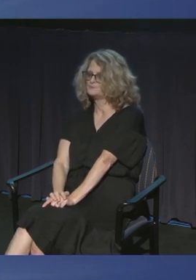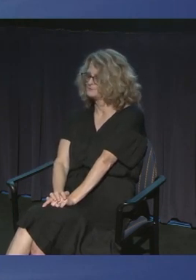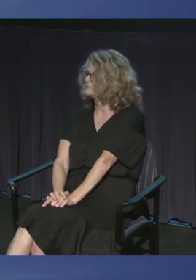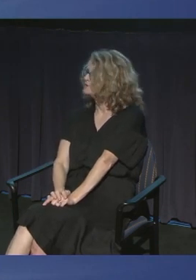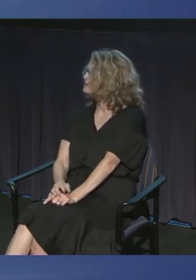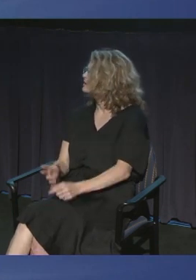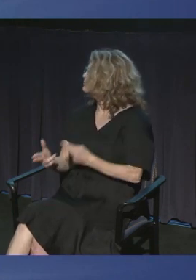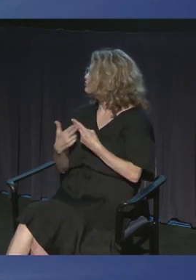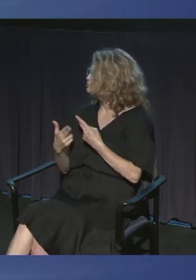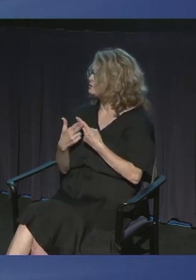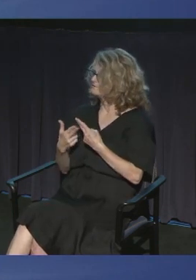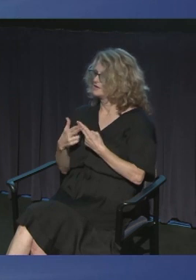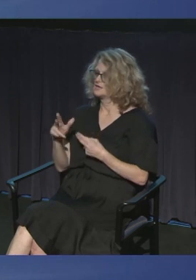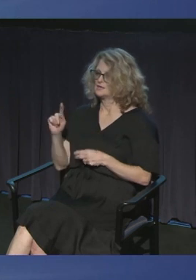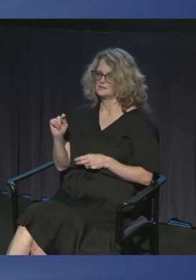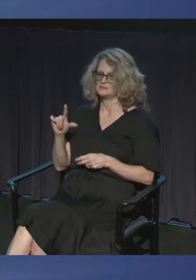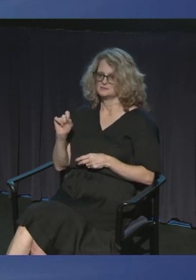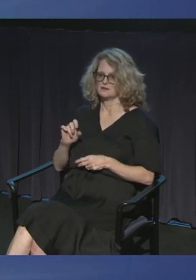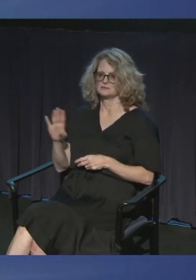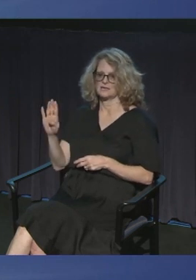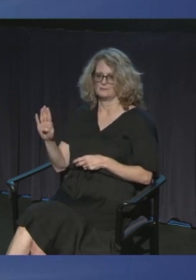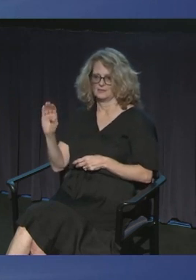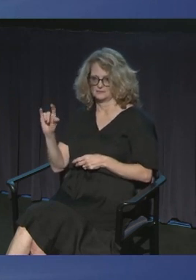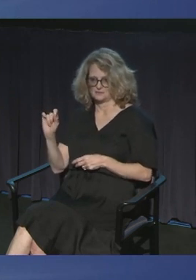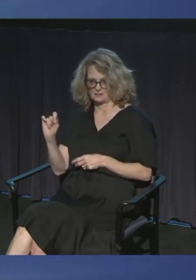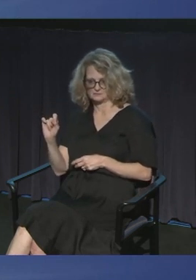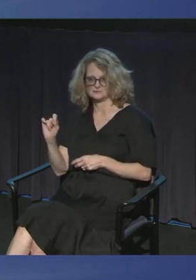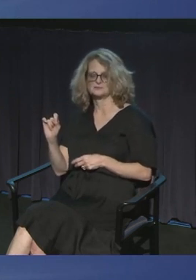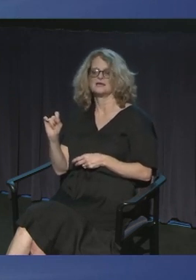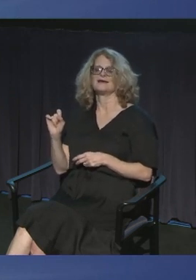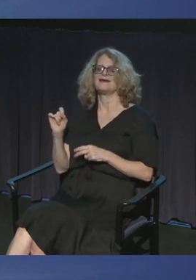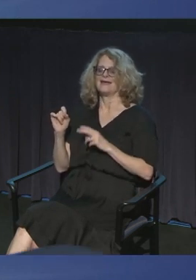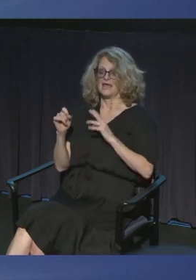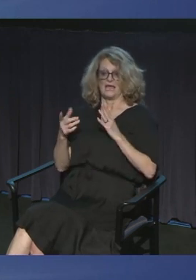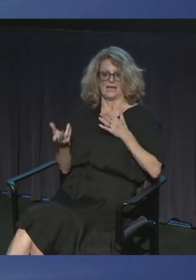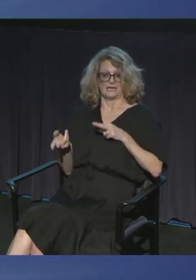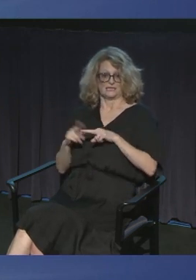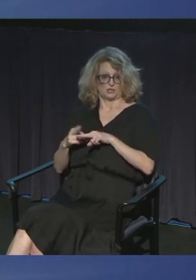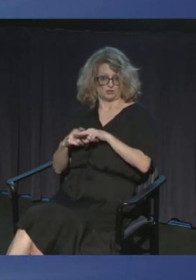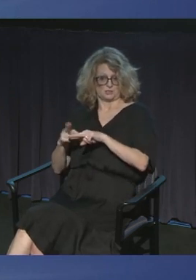IN THIS CASE FINALLY WE FOUND THAT THIS HAS A PROFOUND EFFECT IN PRESERVING T CELL STABILITY. IN ADDITION TO THIS, THIS IS A WELL-KNOWN PATHWAY WHICH IS